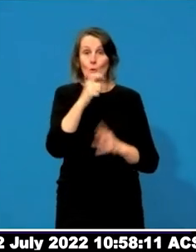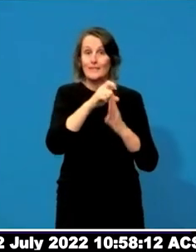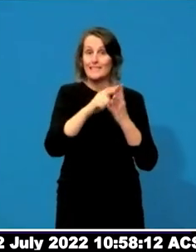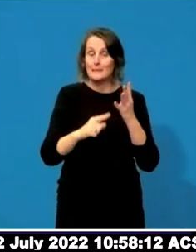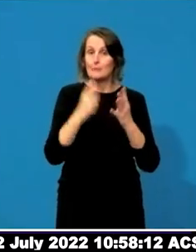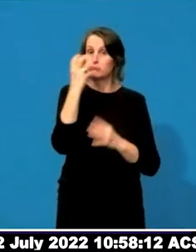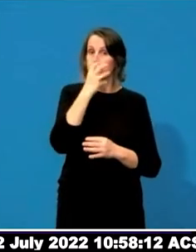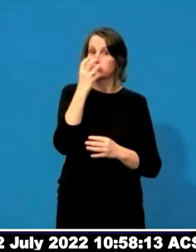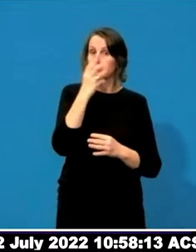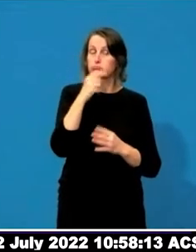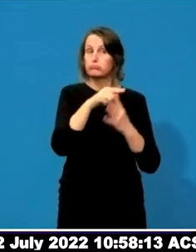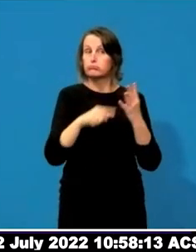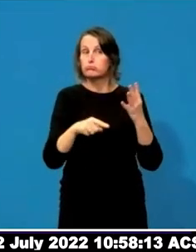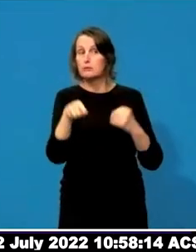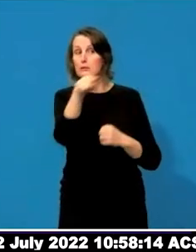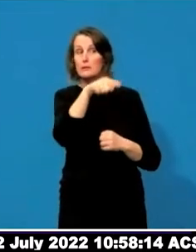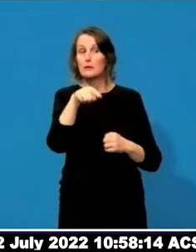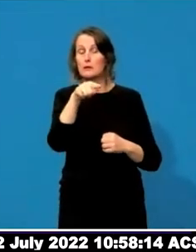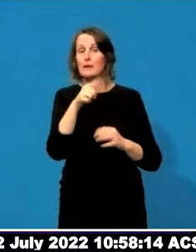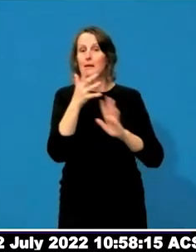it means that housing is a critical issue.